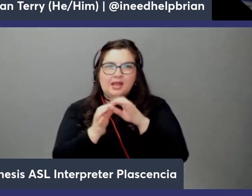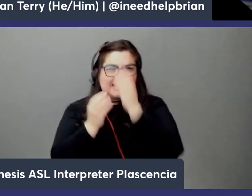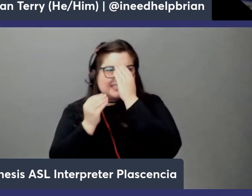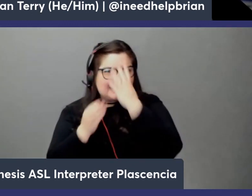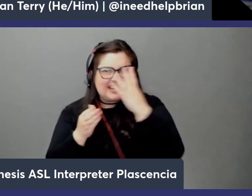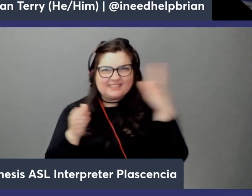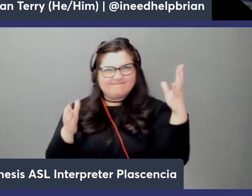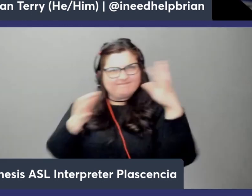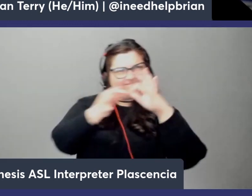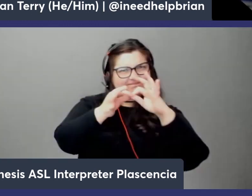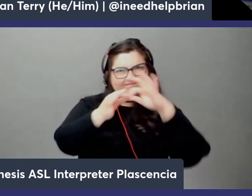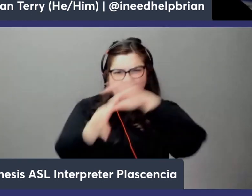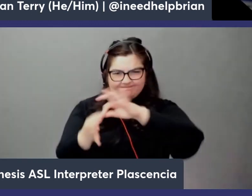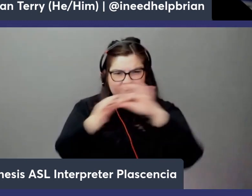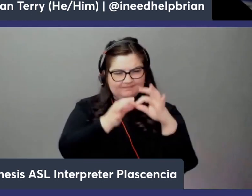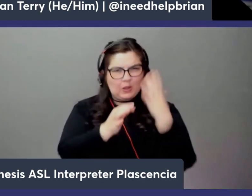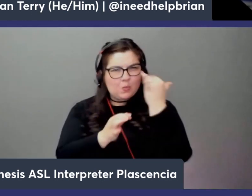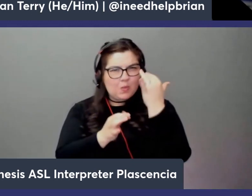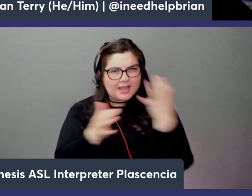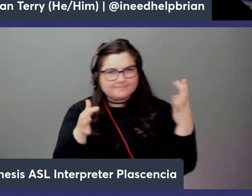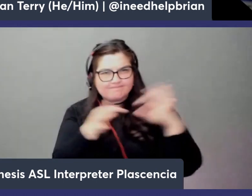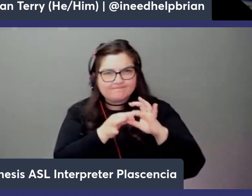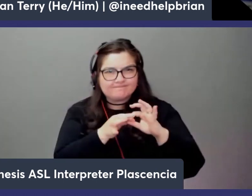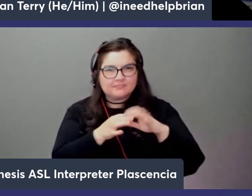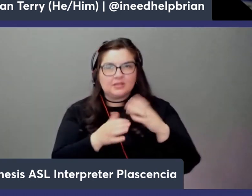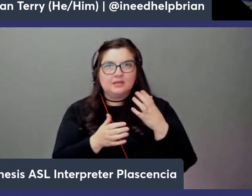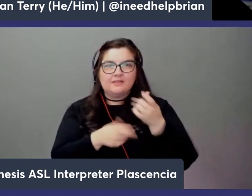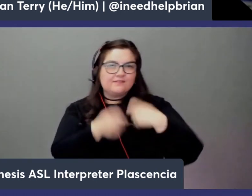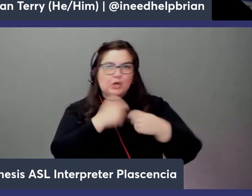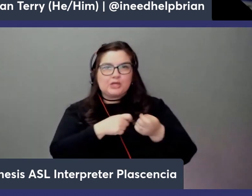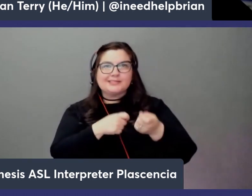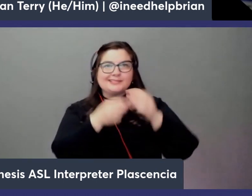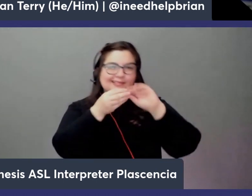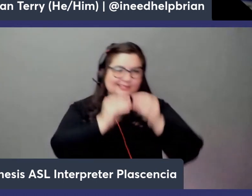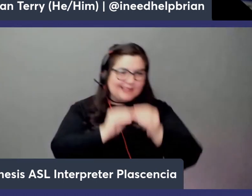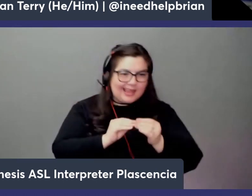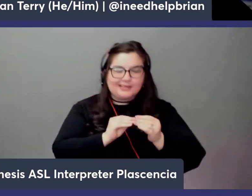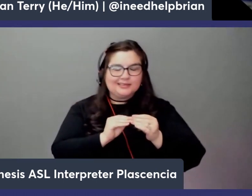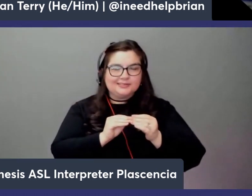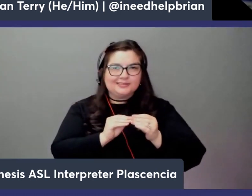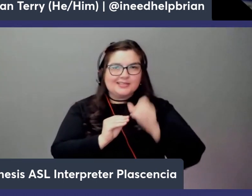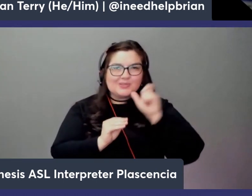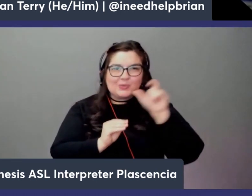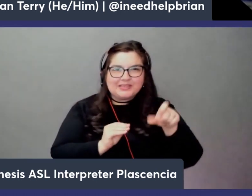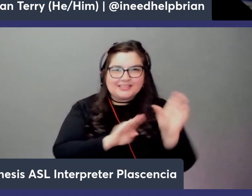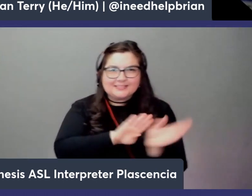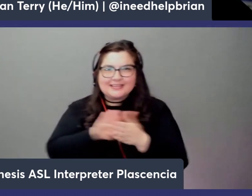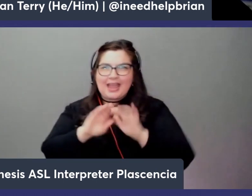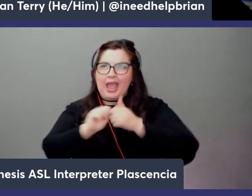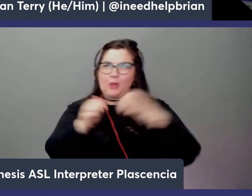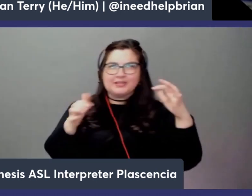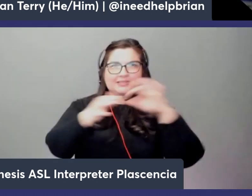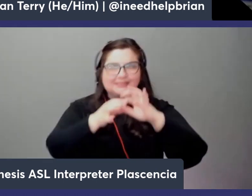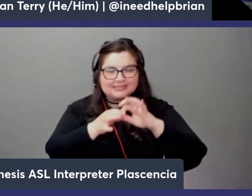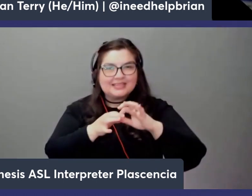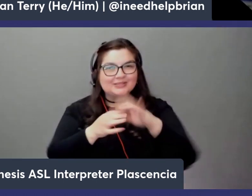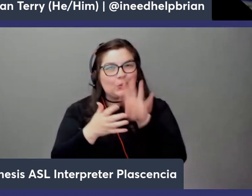or more important than necessarily the data themselves. Because of the way that graphs work,